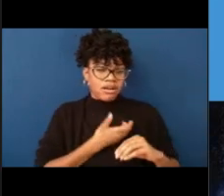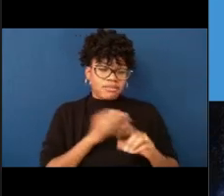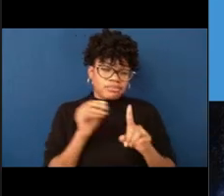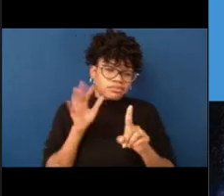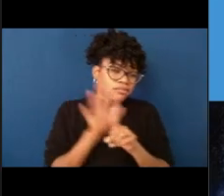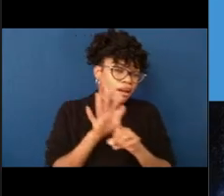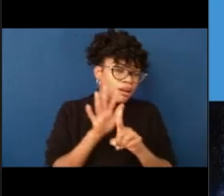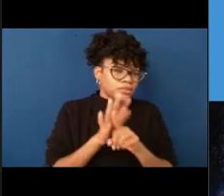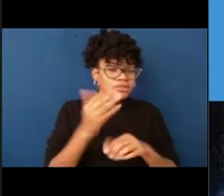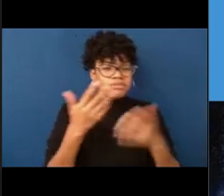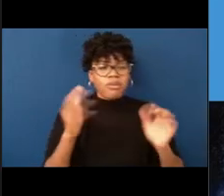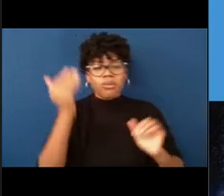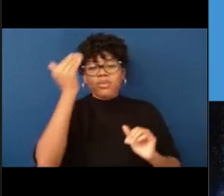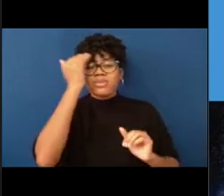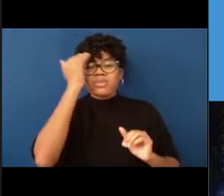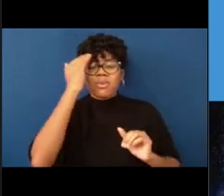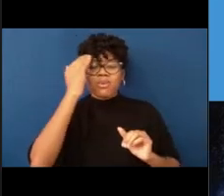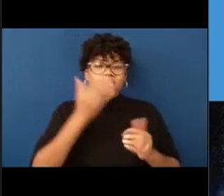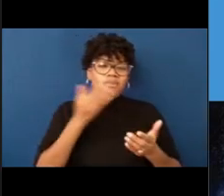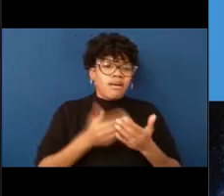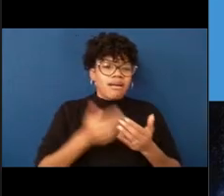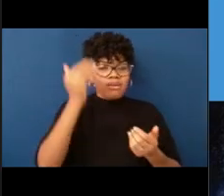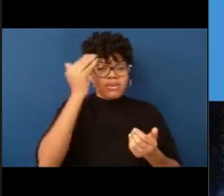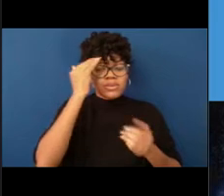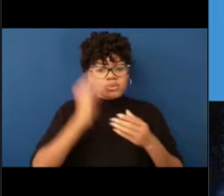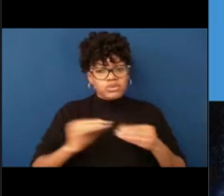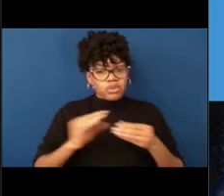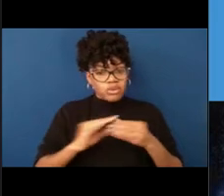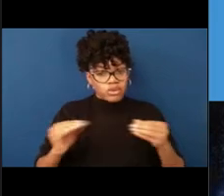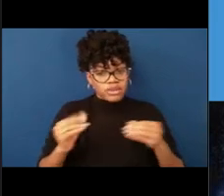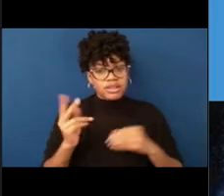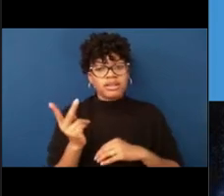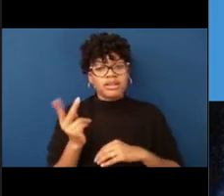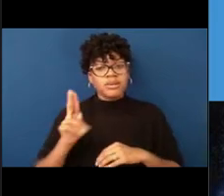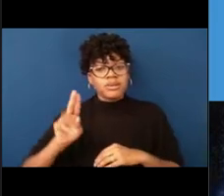the Kumulipo, meaning origin or the source of life.